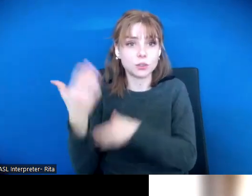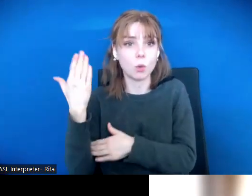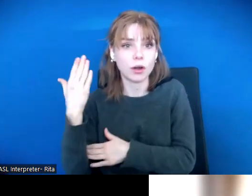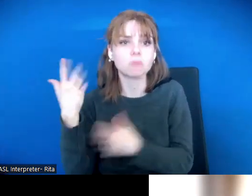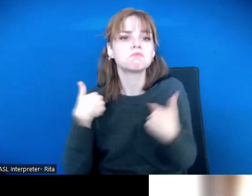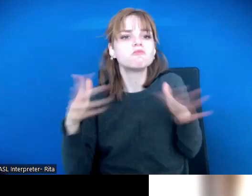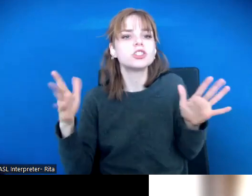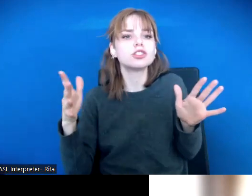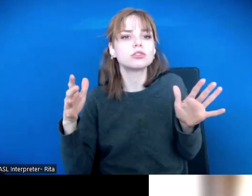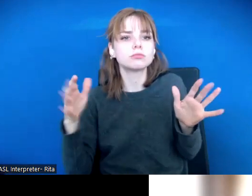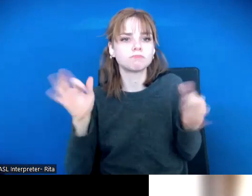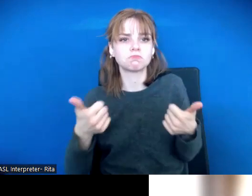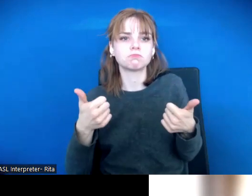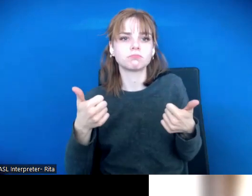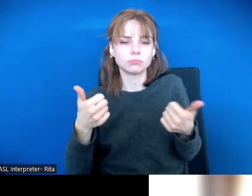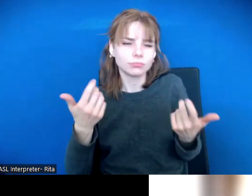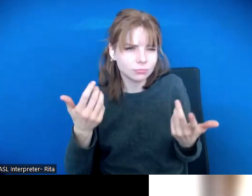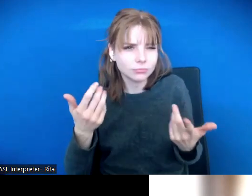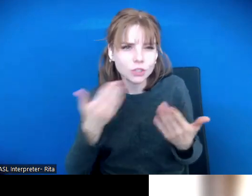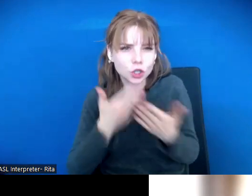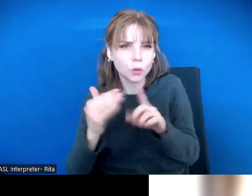But basically what it does is it tells you the time of day the cap was removed and the day. If I take meds every morning at 8:00 and I don't remember, I go back at 10:00 and I see yep, it was removed at 8:05 this morning. I'm good to go.